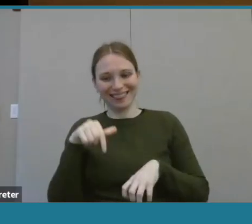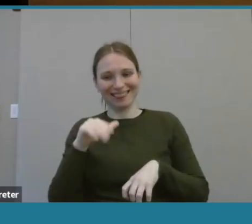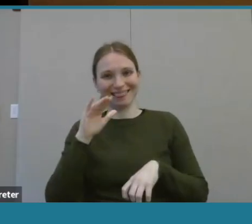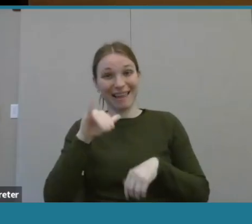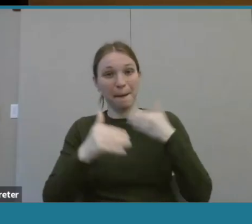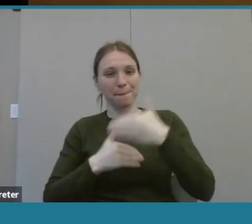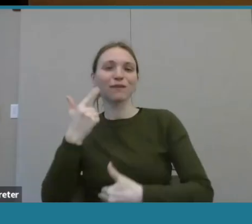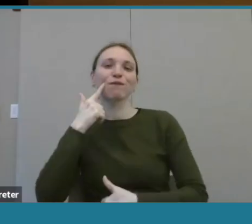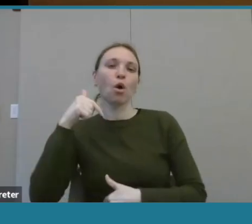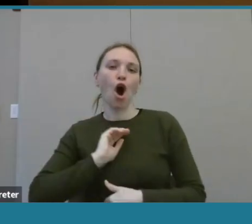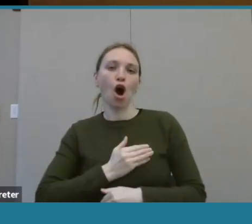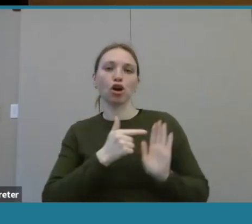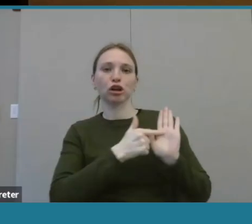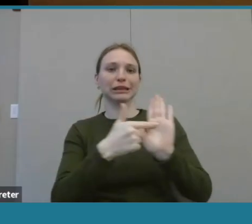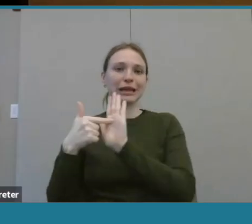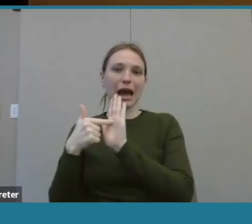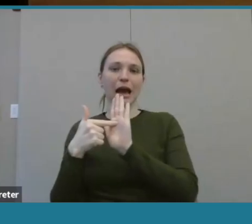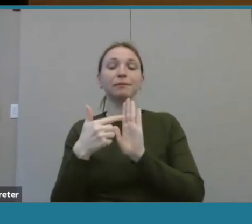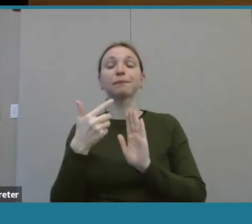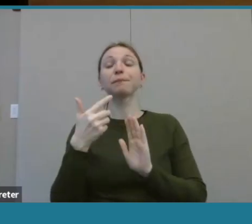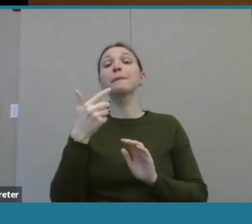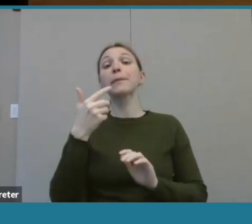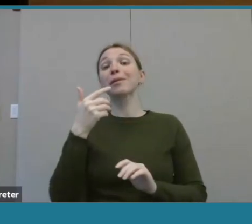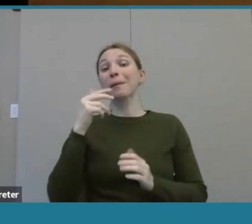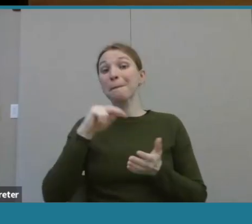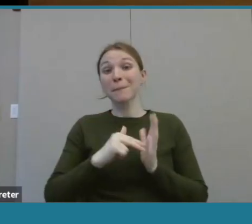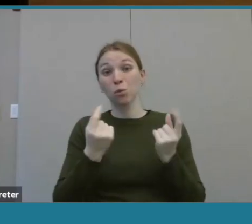And that meant that that co-creation process took several weeks and several